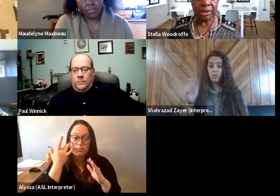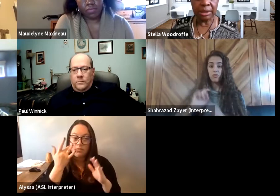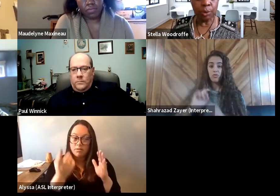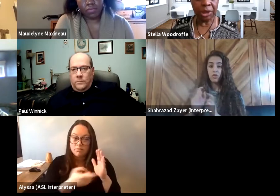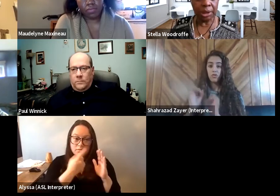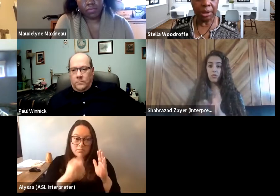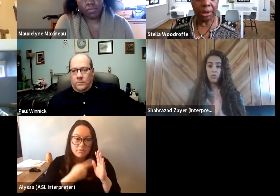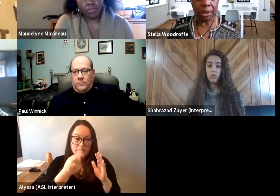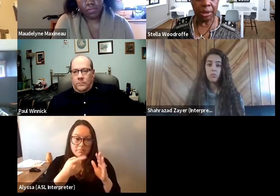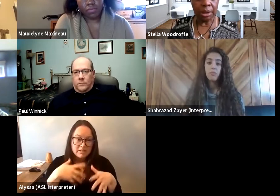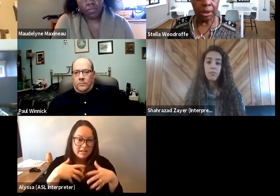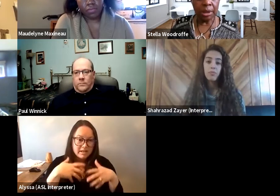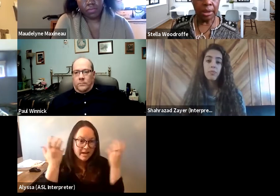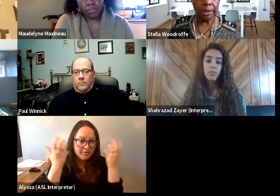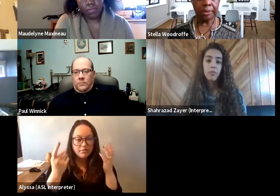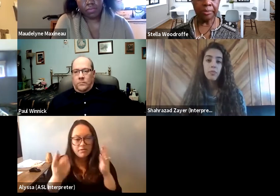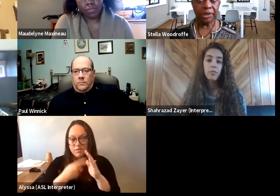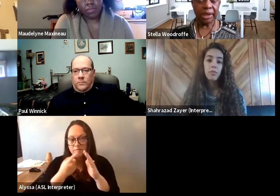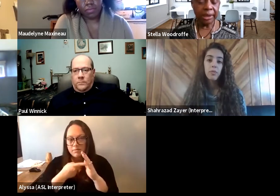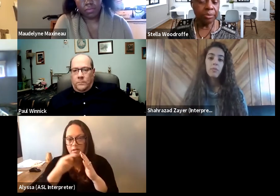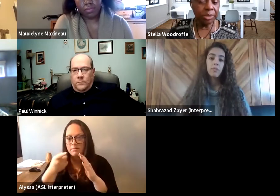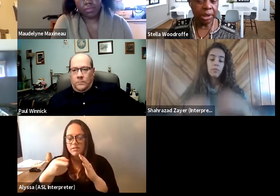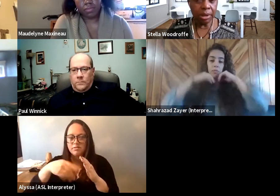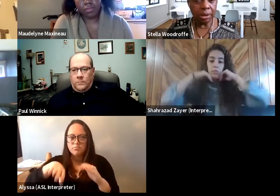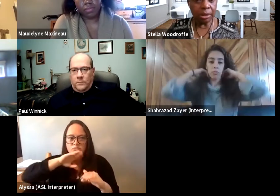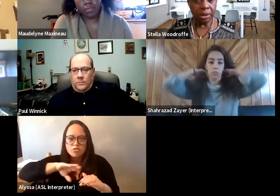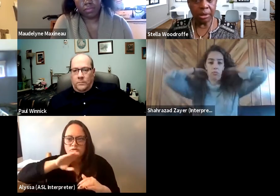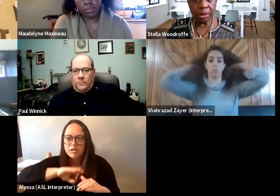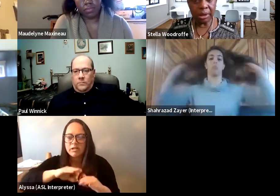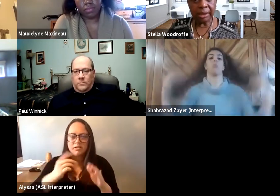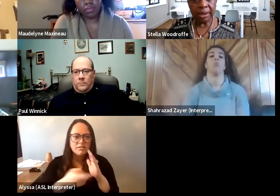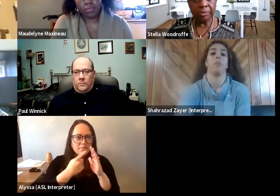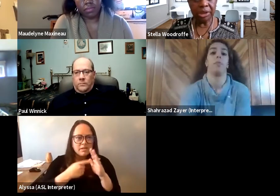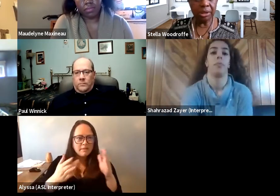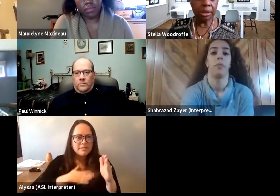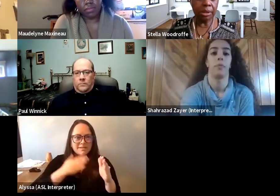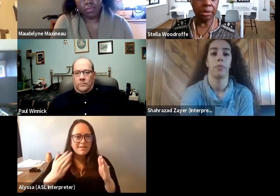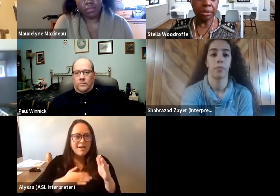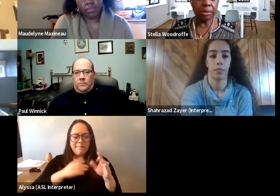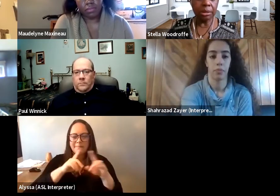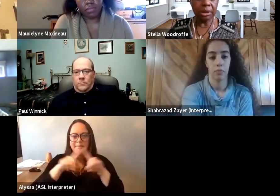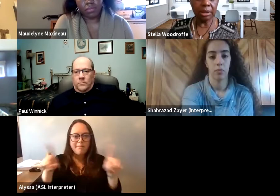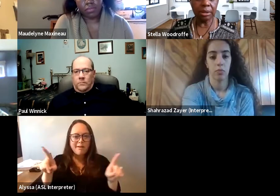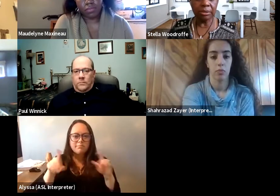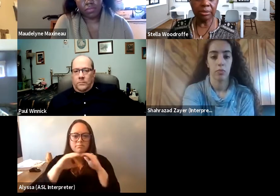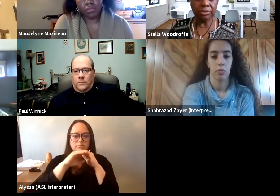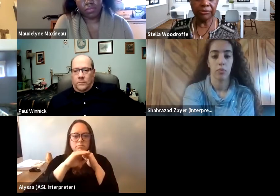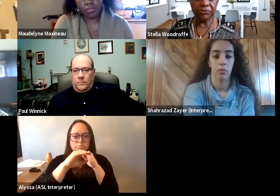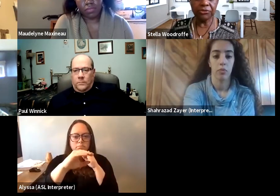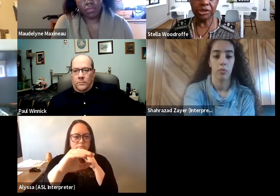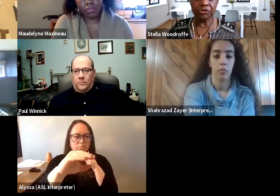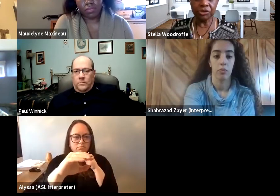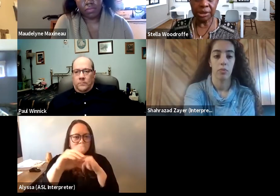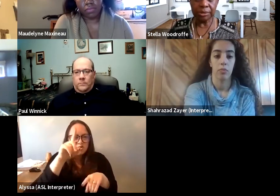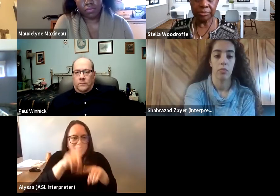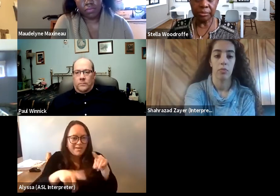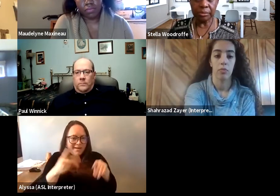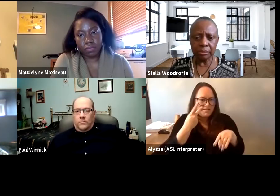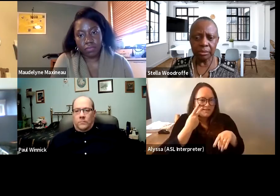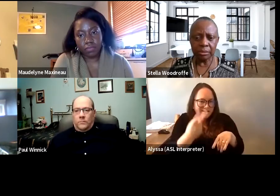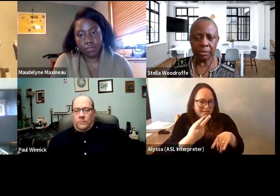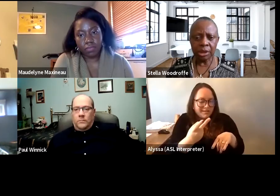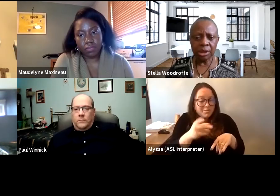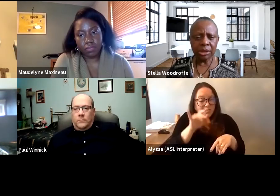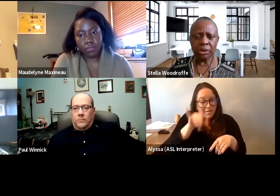the same way. That can be that can be a little frustrated. He's